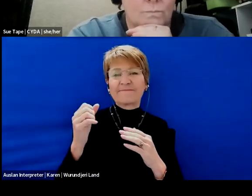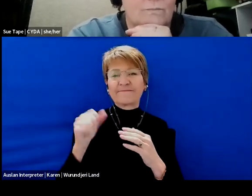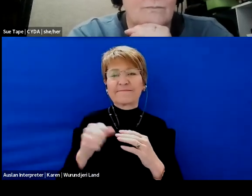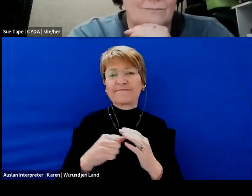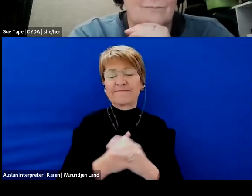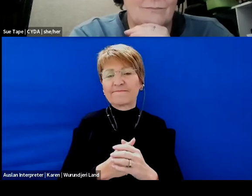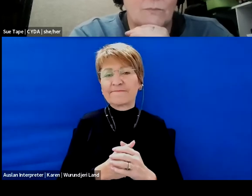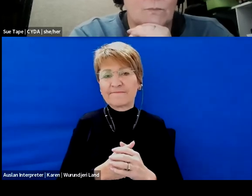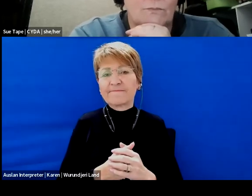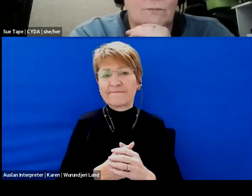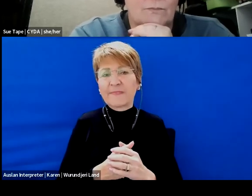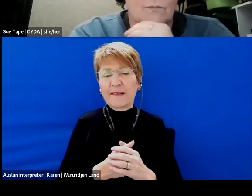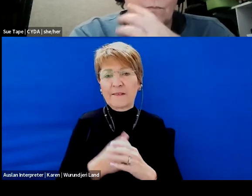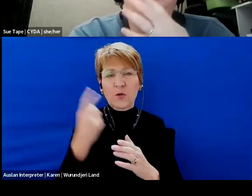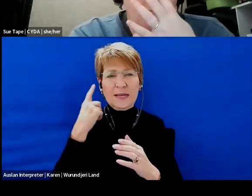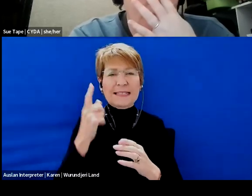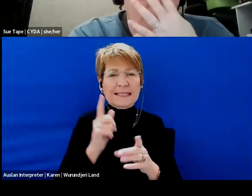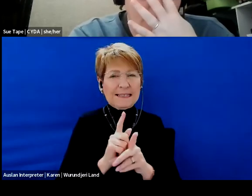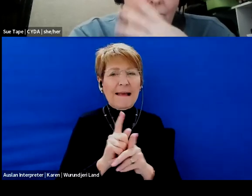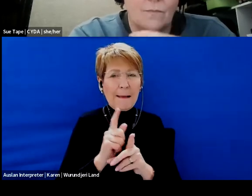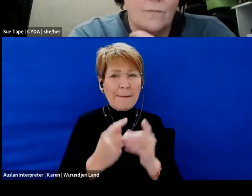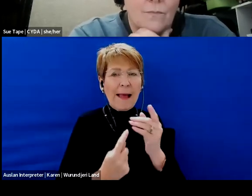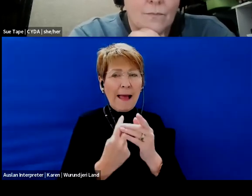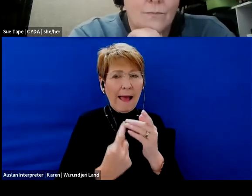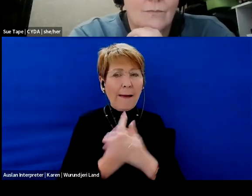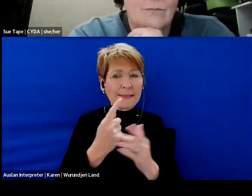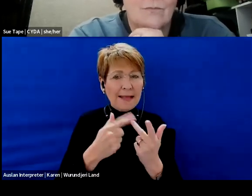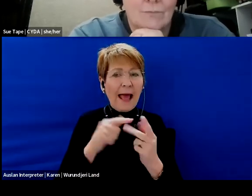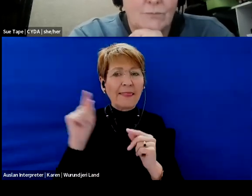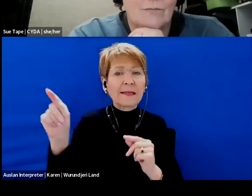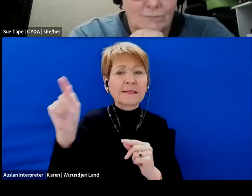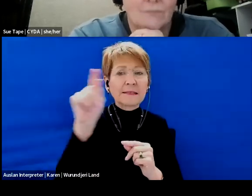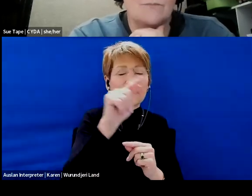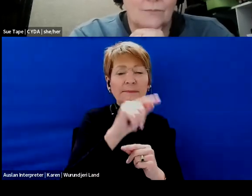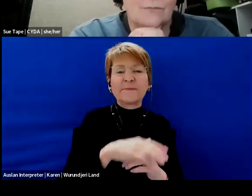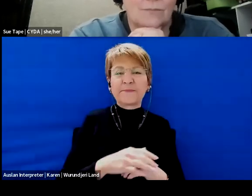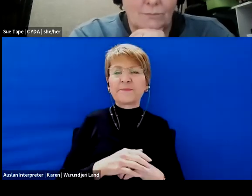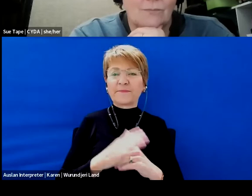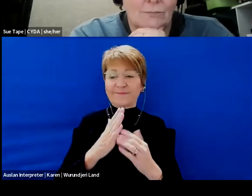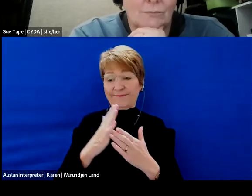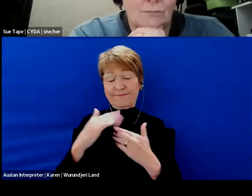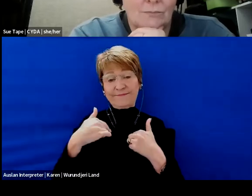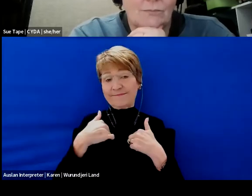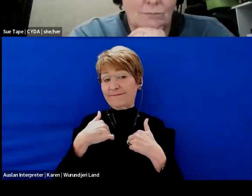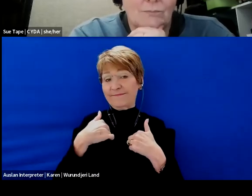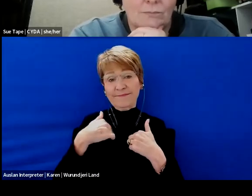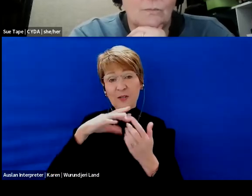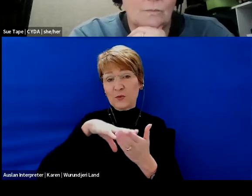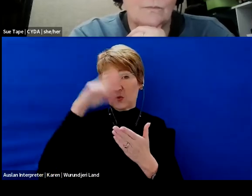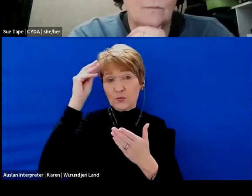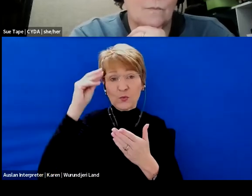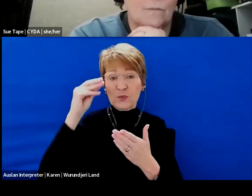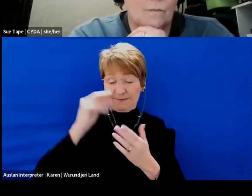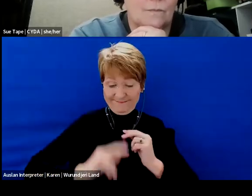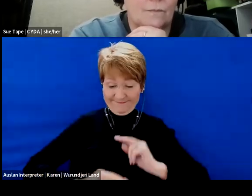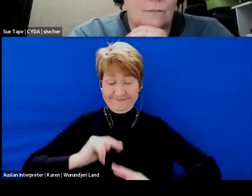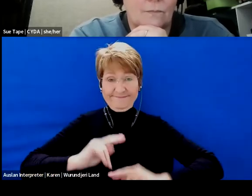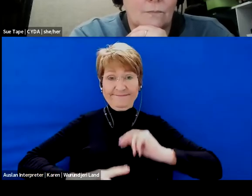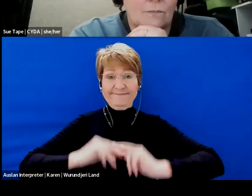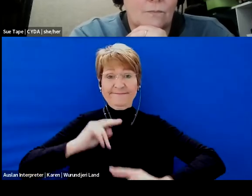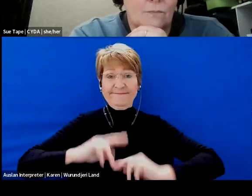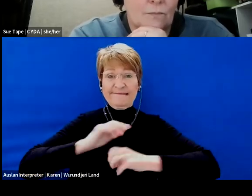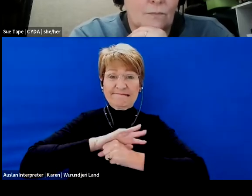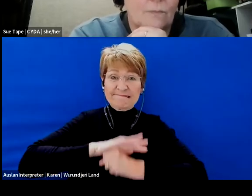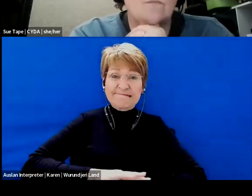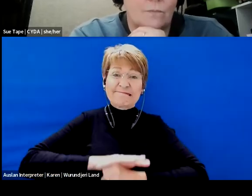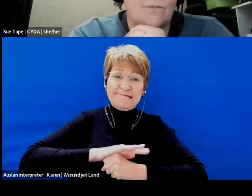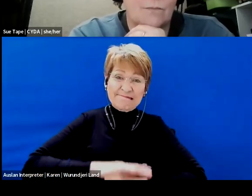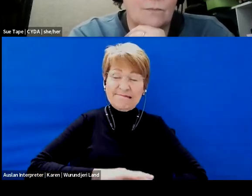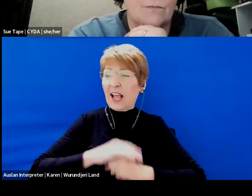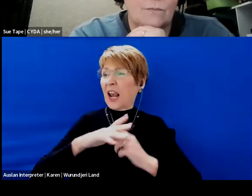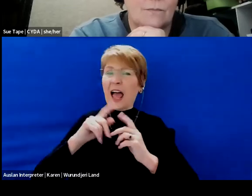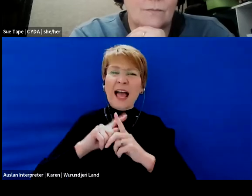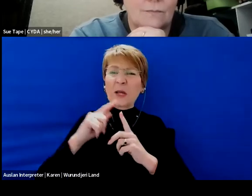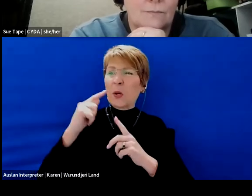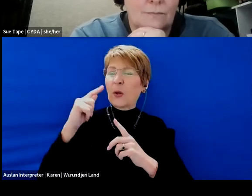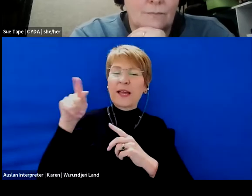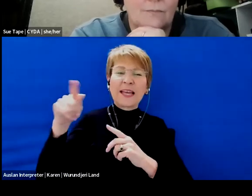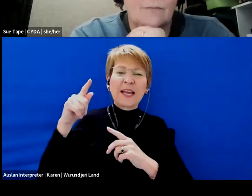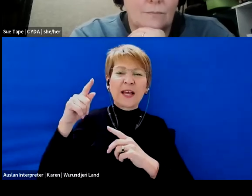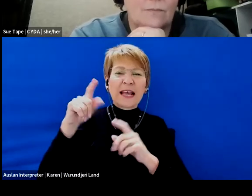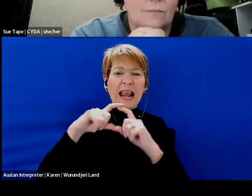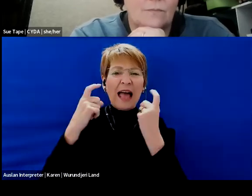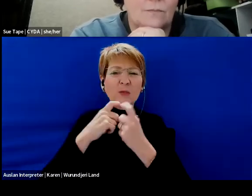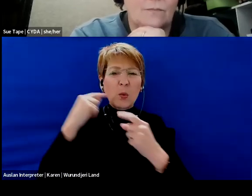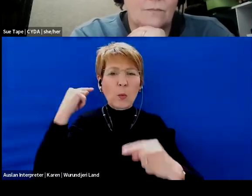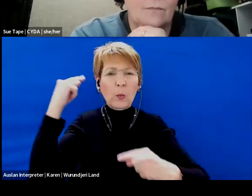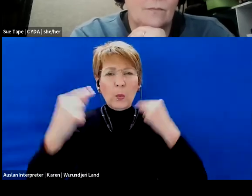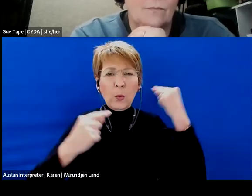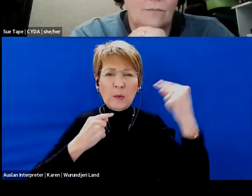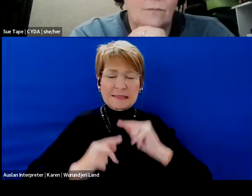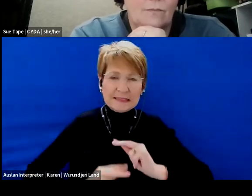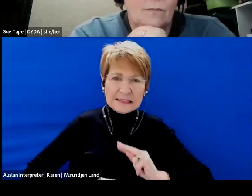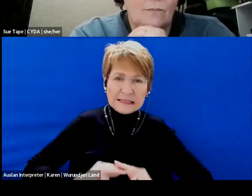So really it's really like. Take, for example, the student is the bucket we have all this water, all these things that might be affecting us, the classrooms too noisy, the teacher didn't show up and no one's explained to us this.